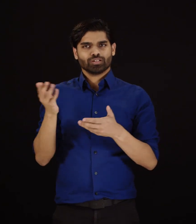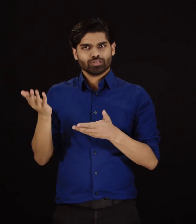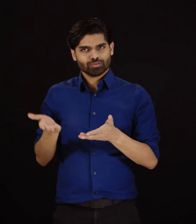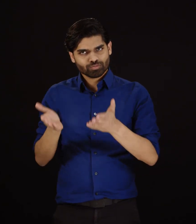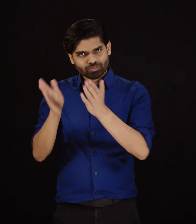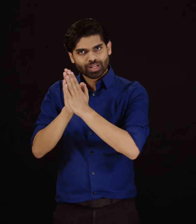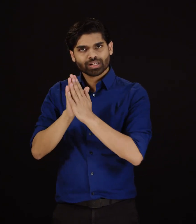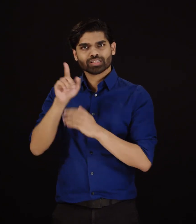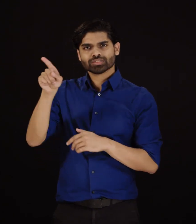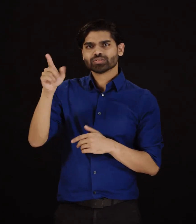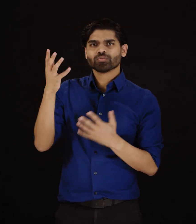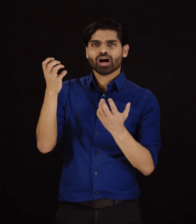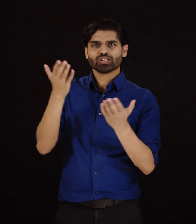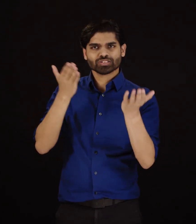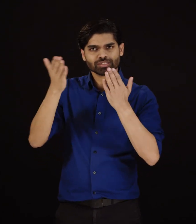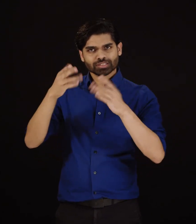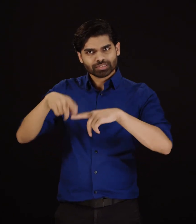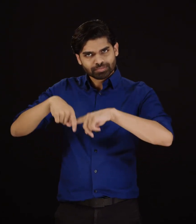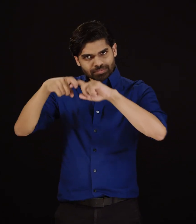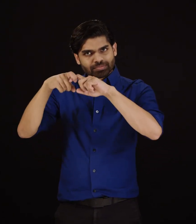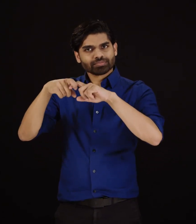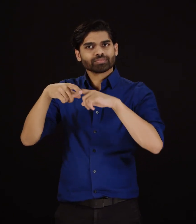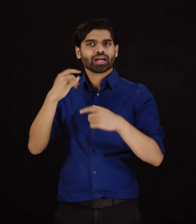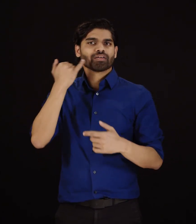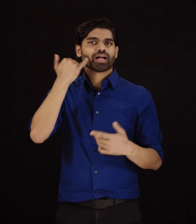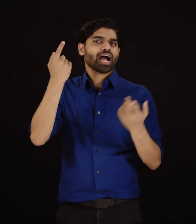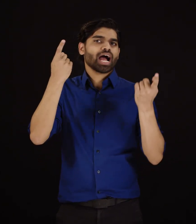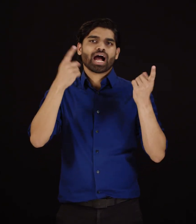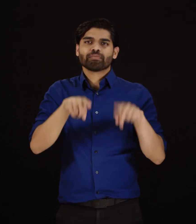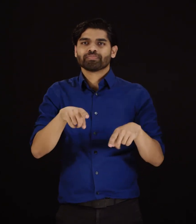regular monthly charges will continue to be applied.